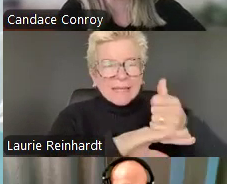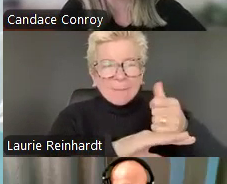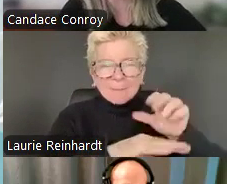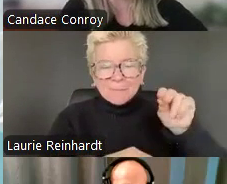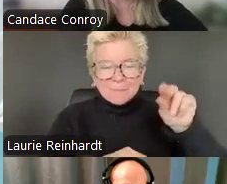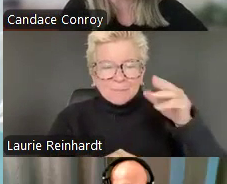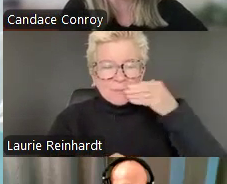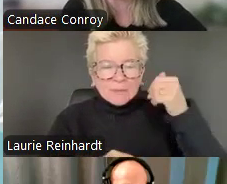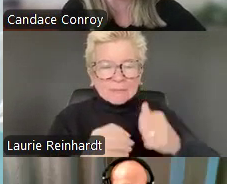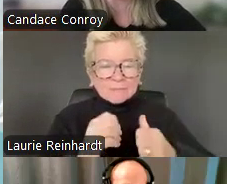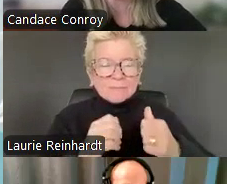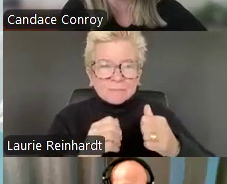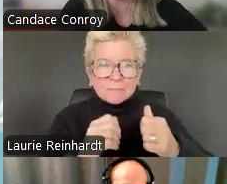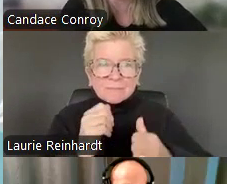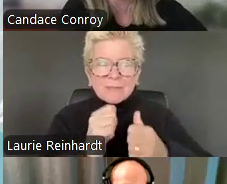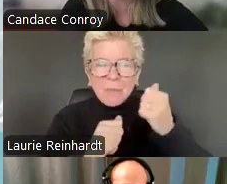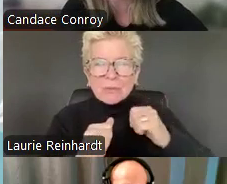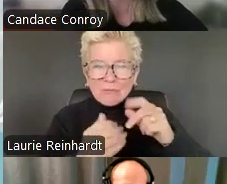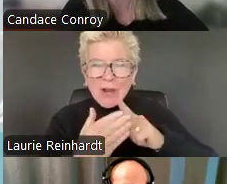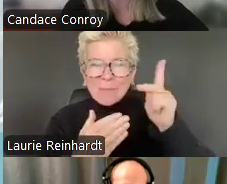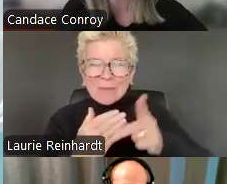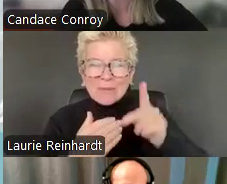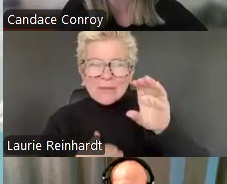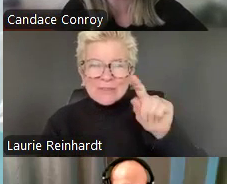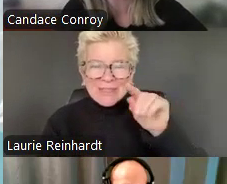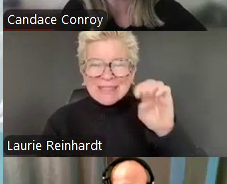our program. The heart of our program is this, a CTE space; so we certainly